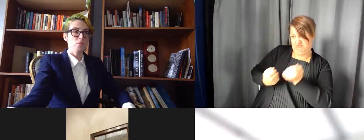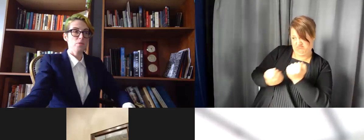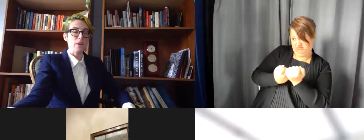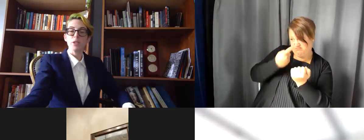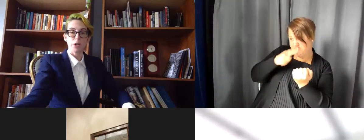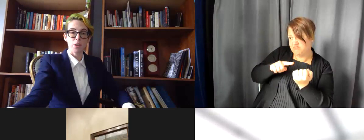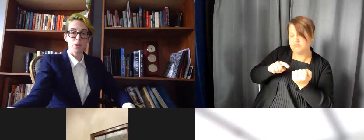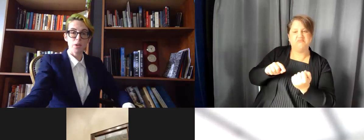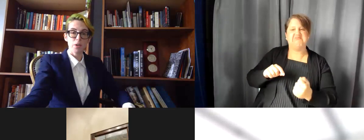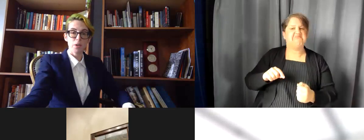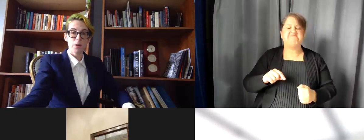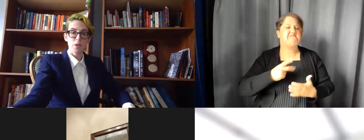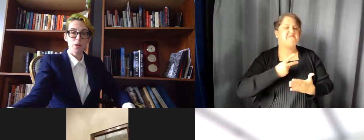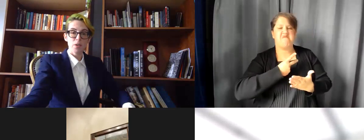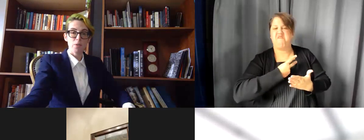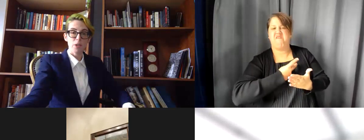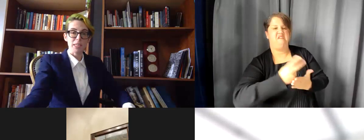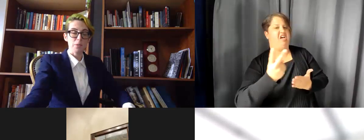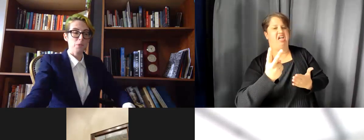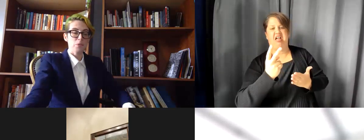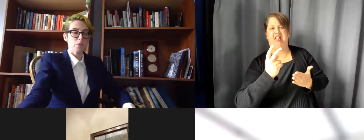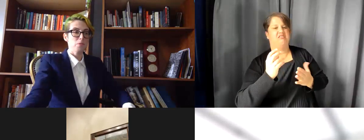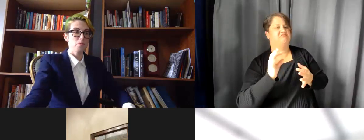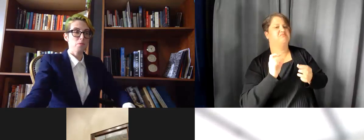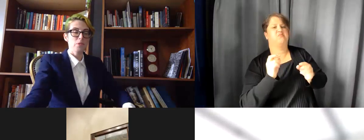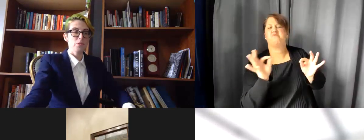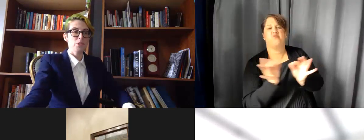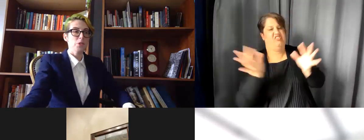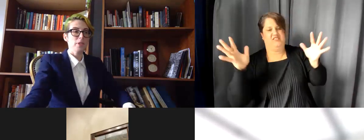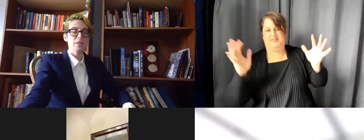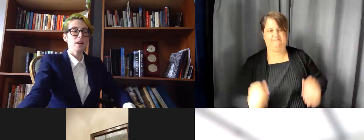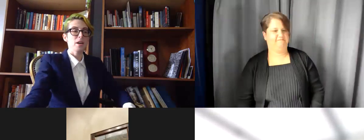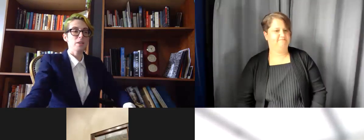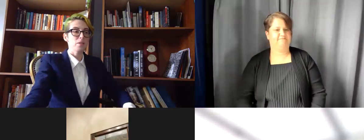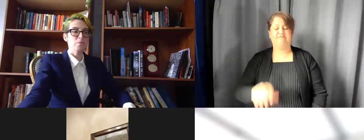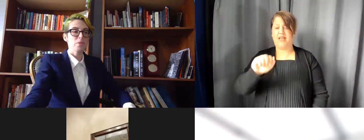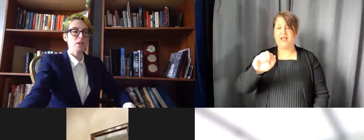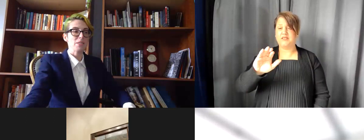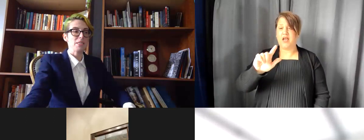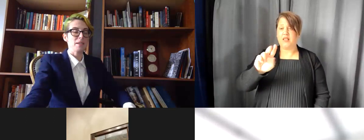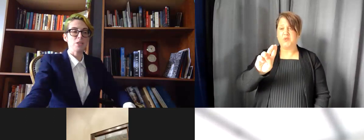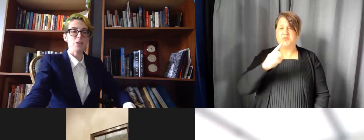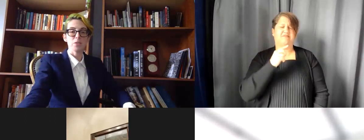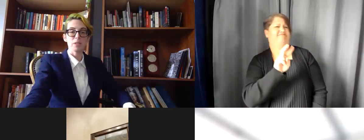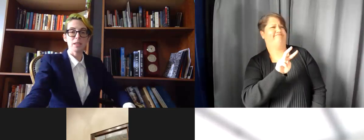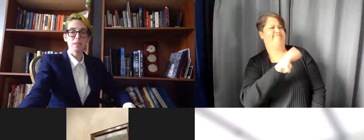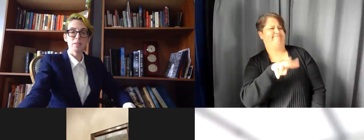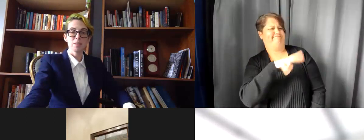Farrah Garland: failed her. It's like we're Farrah Garland: just totally like. No, this is not an issue like.